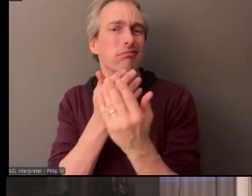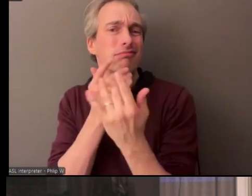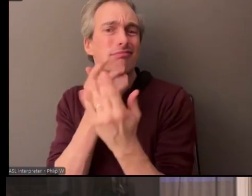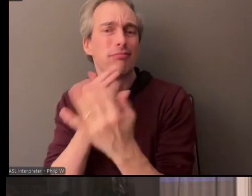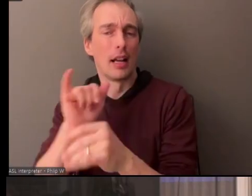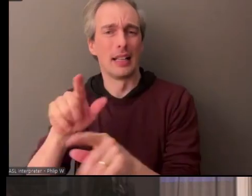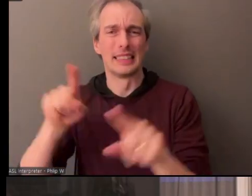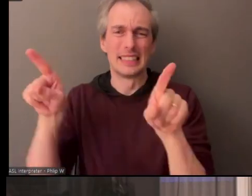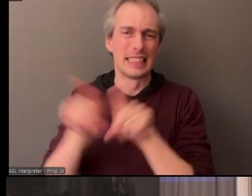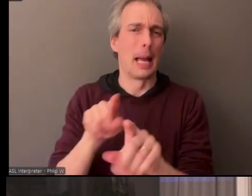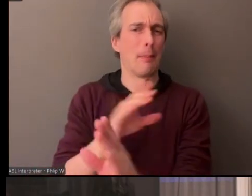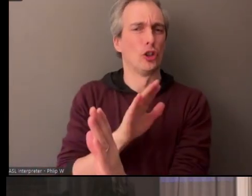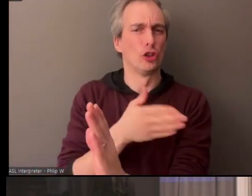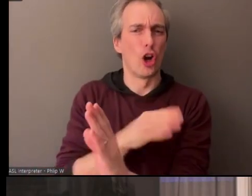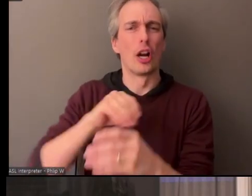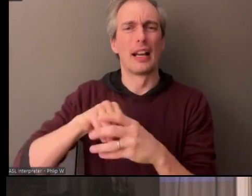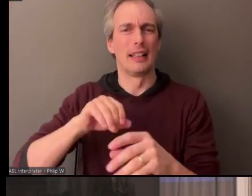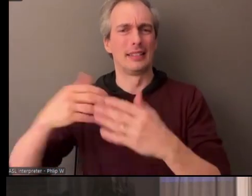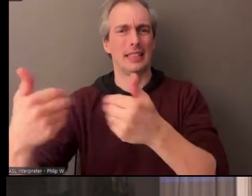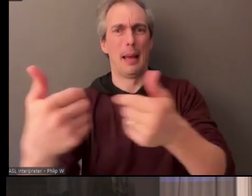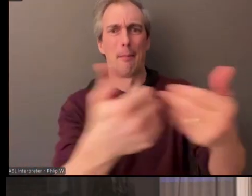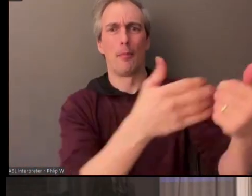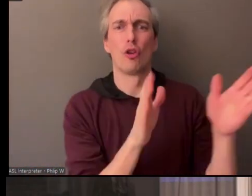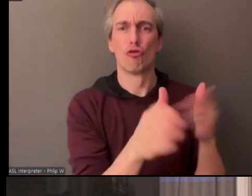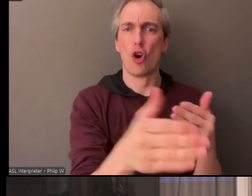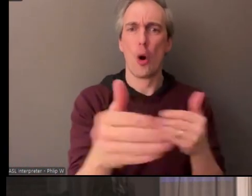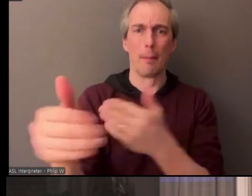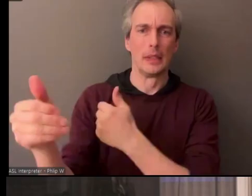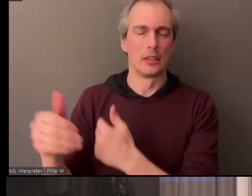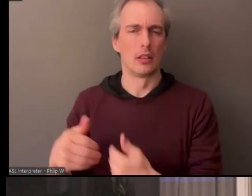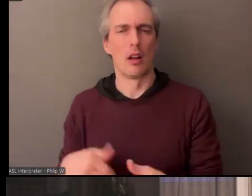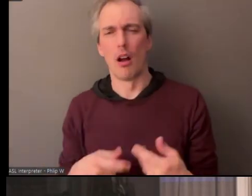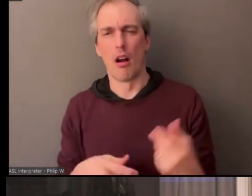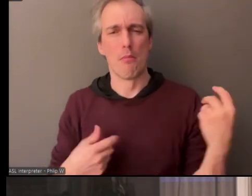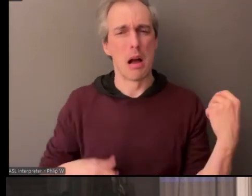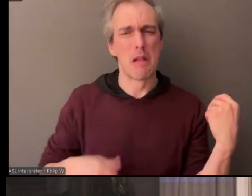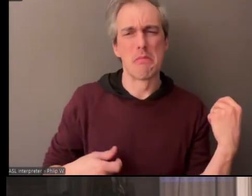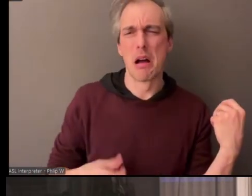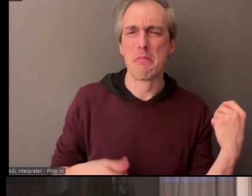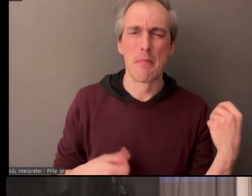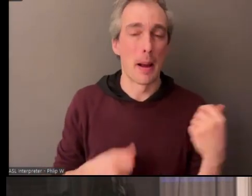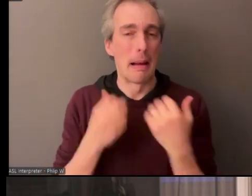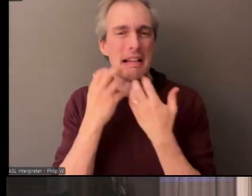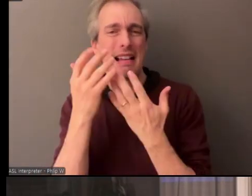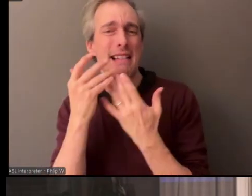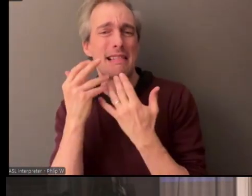And so they just go full head metal on the song. Because they didn't know that it was a love song. Okay?